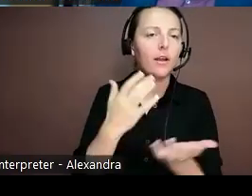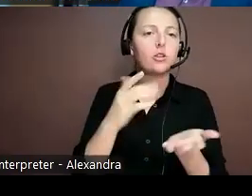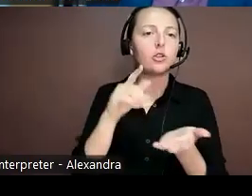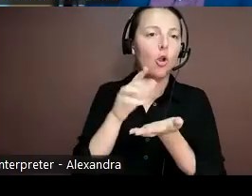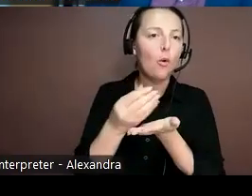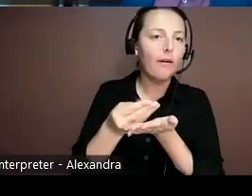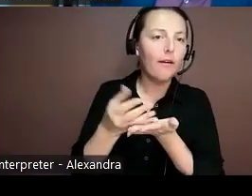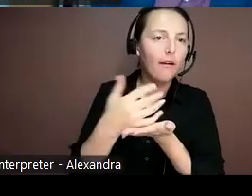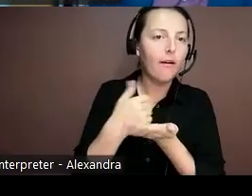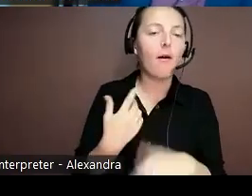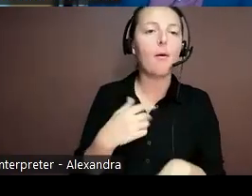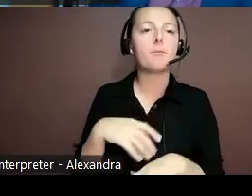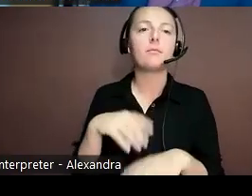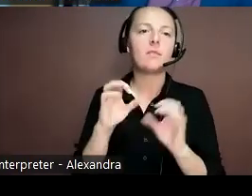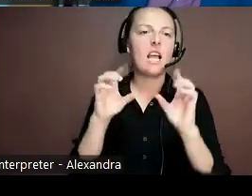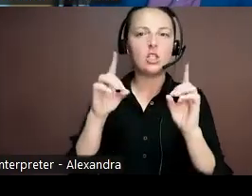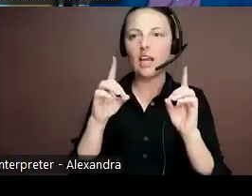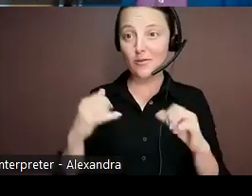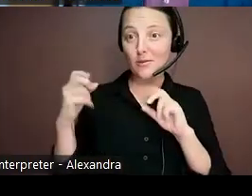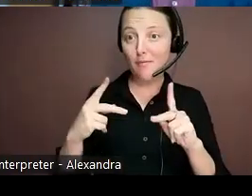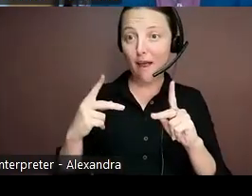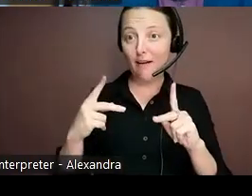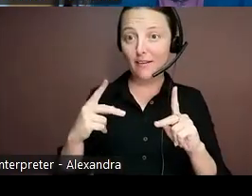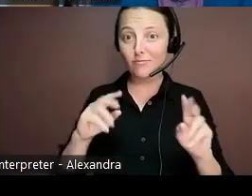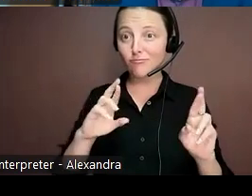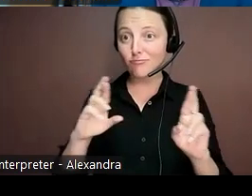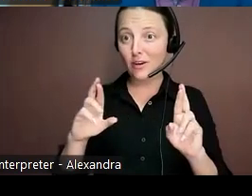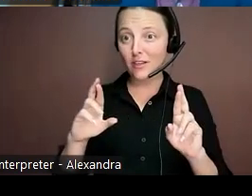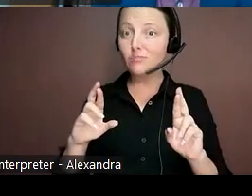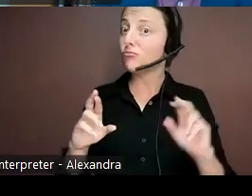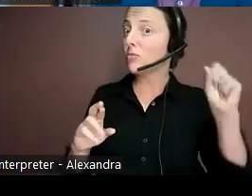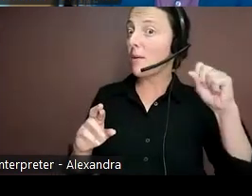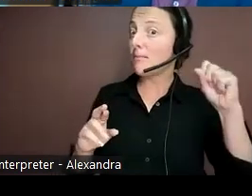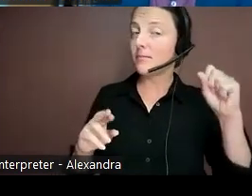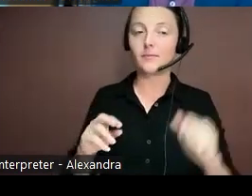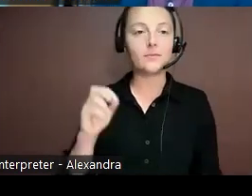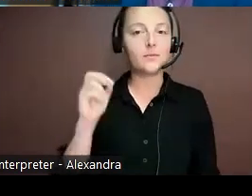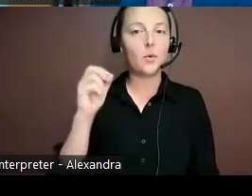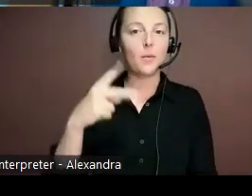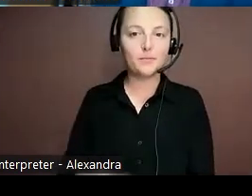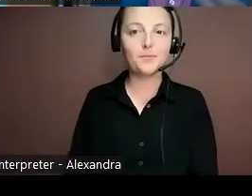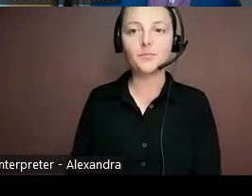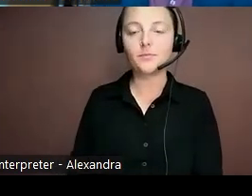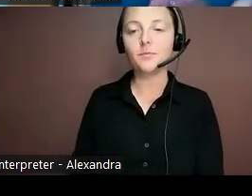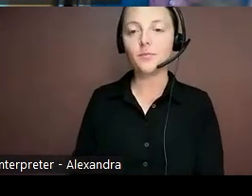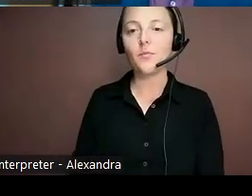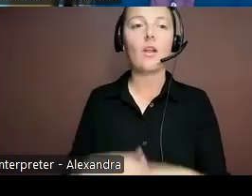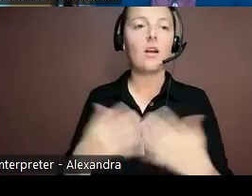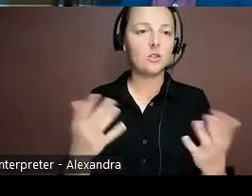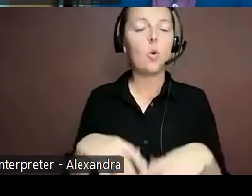uh some especially educational achieve okay all right um so some of these risk factors some of